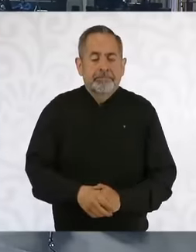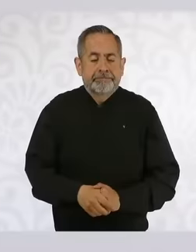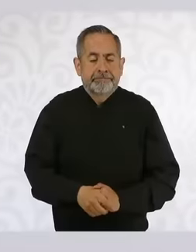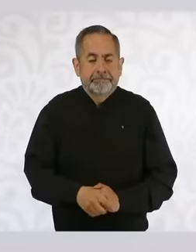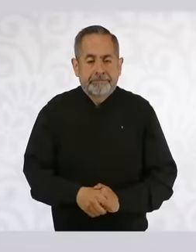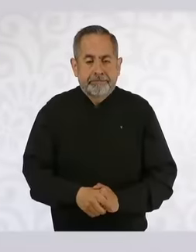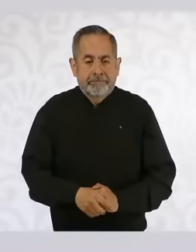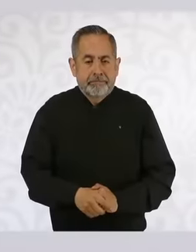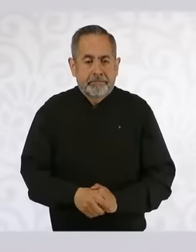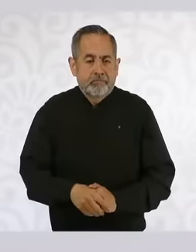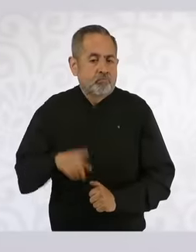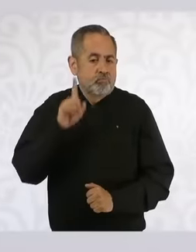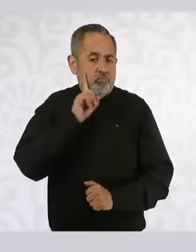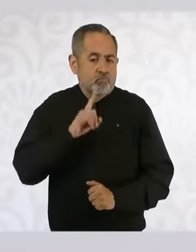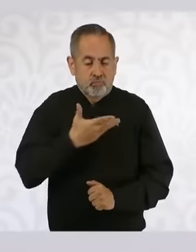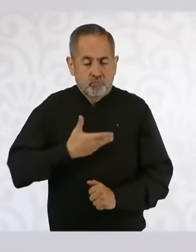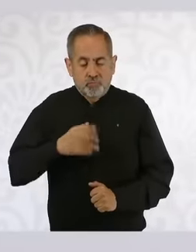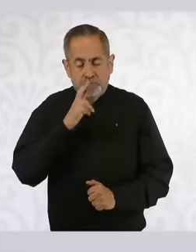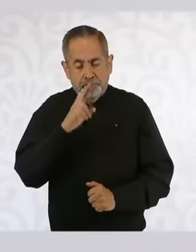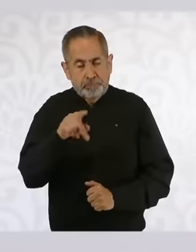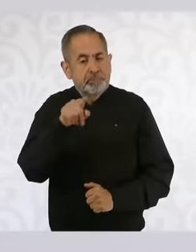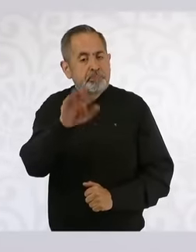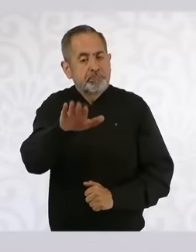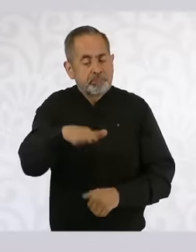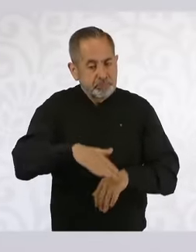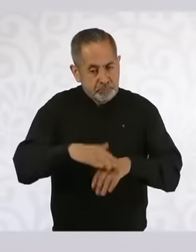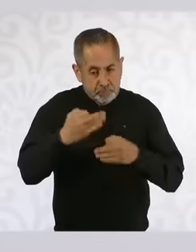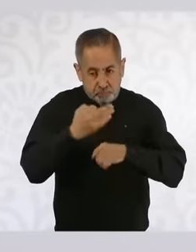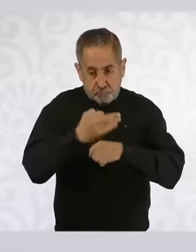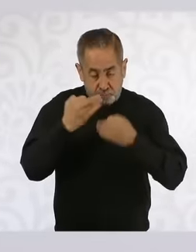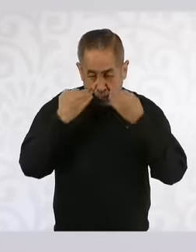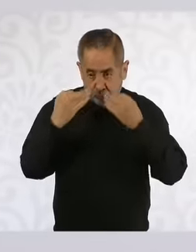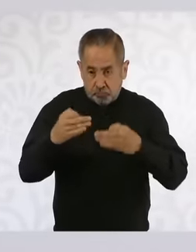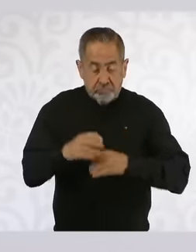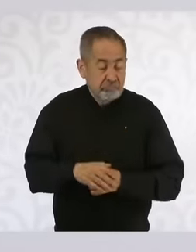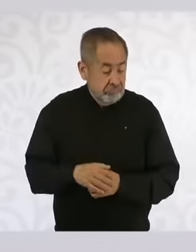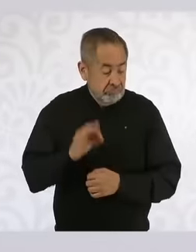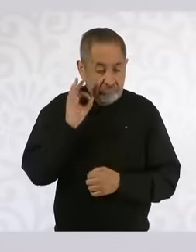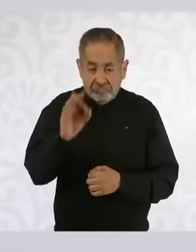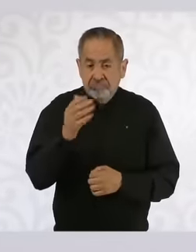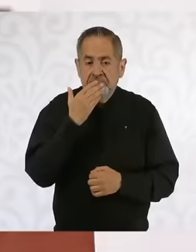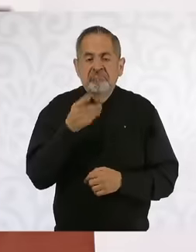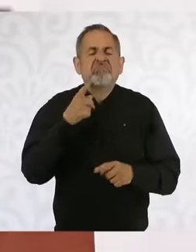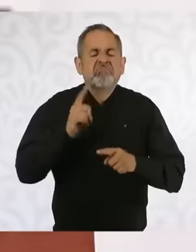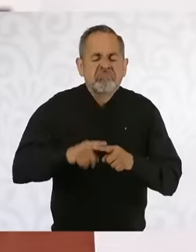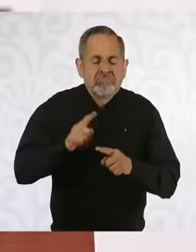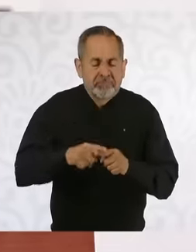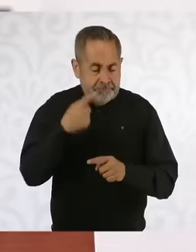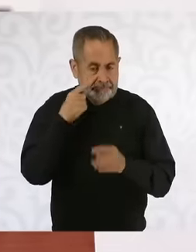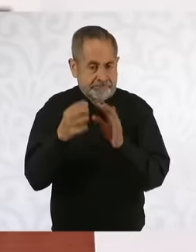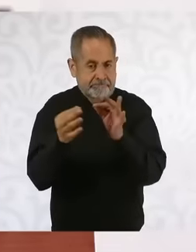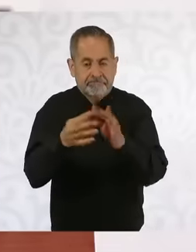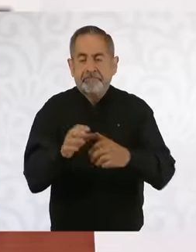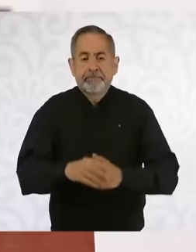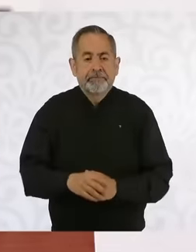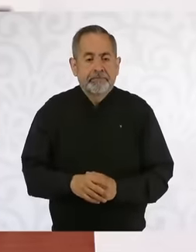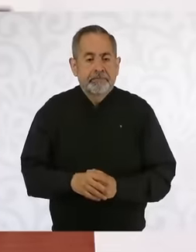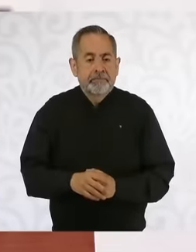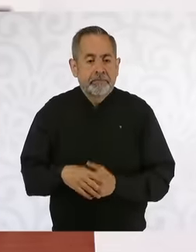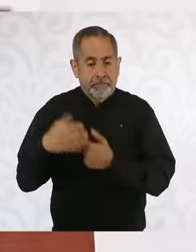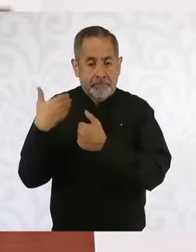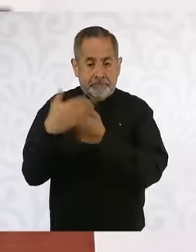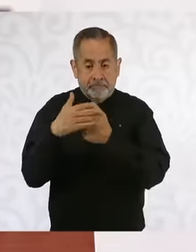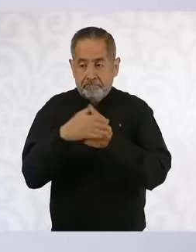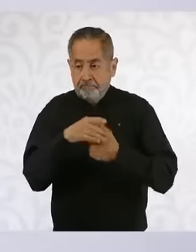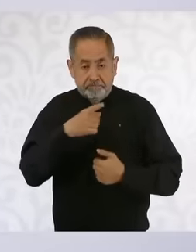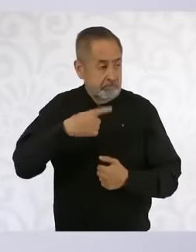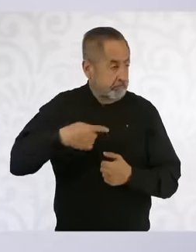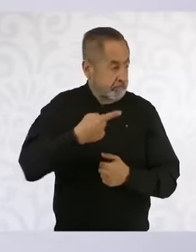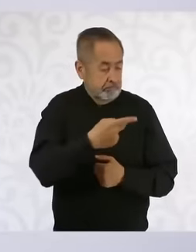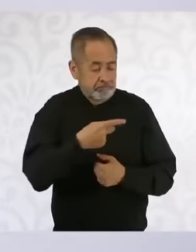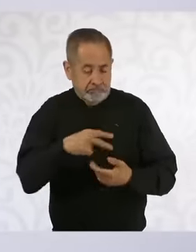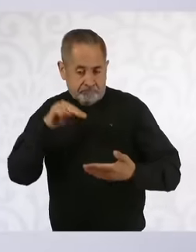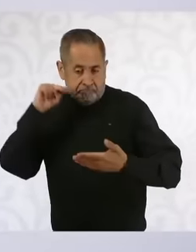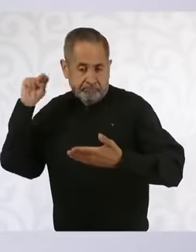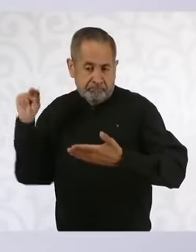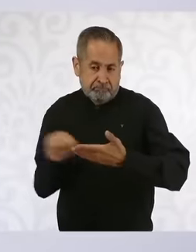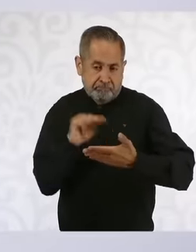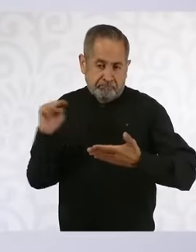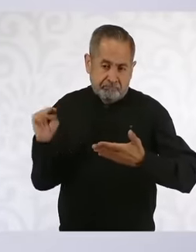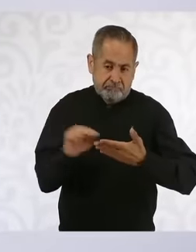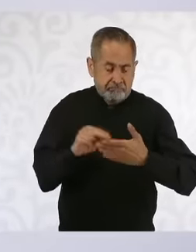doing something very good that I think has rarely been done. We are going to sign a great